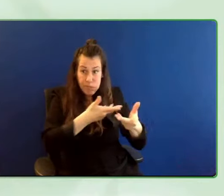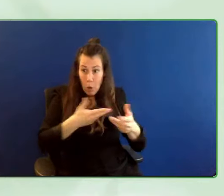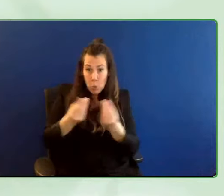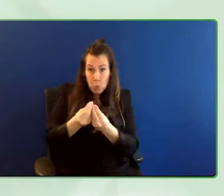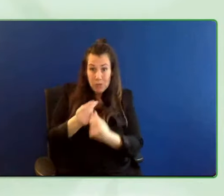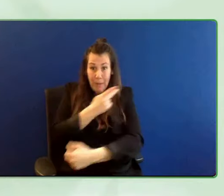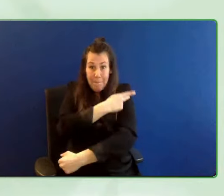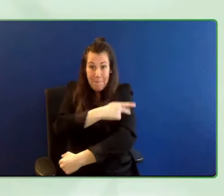so on.